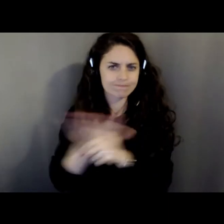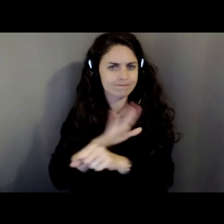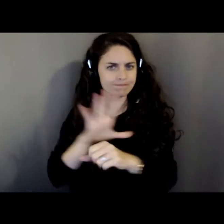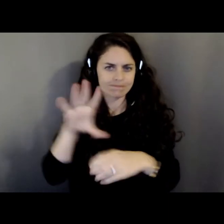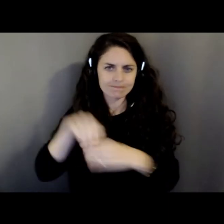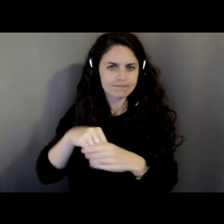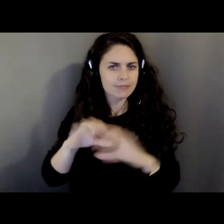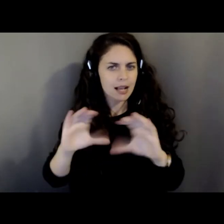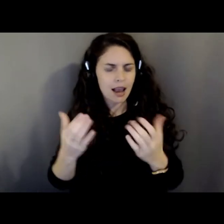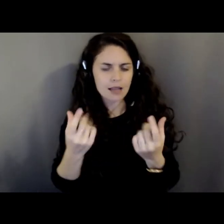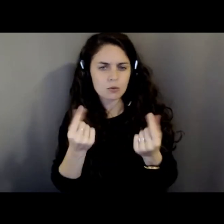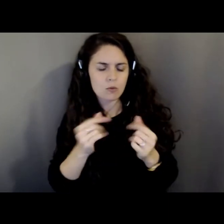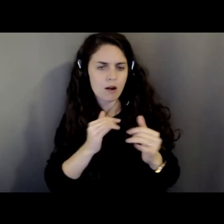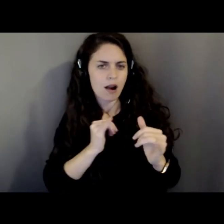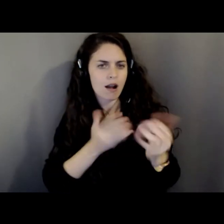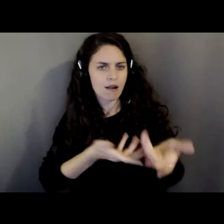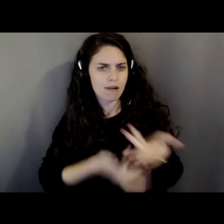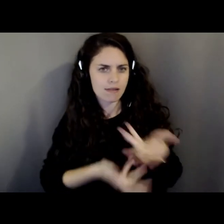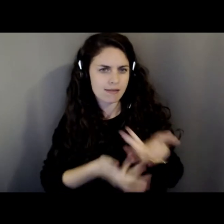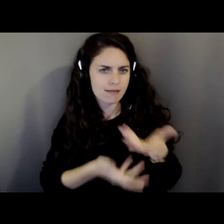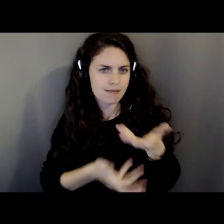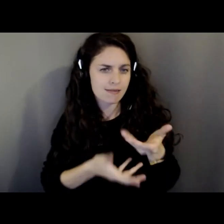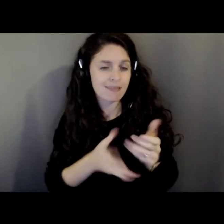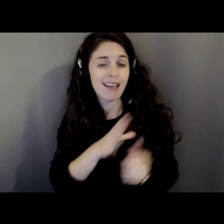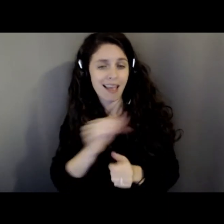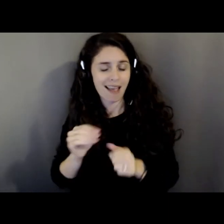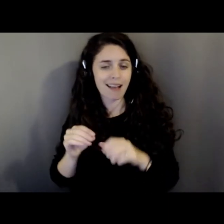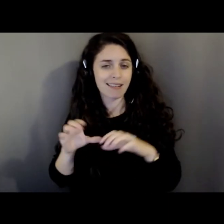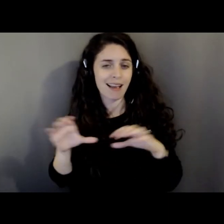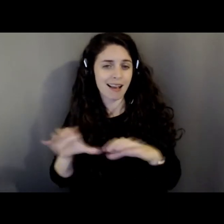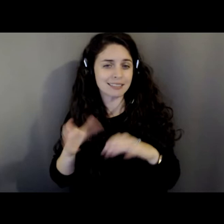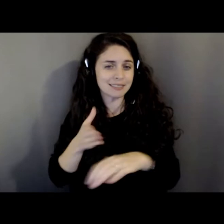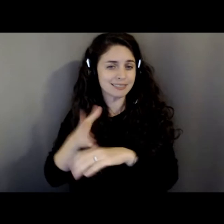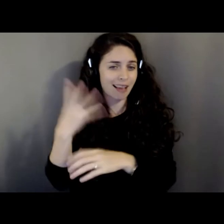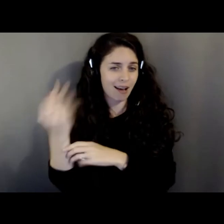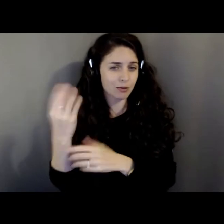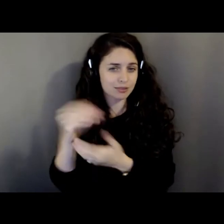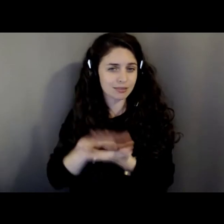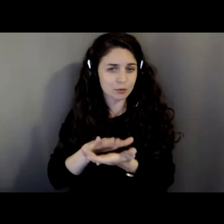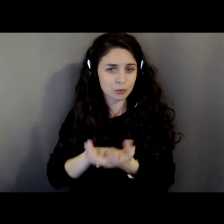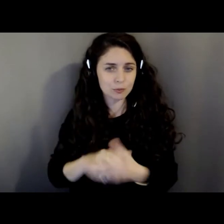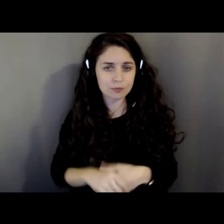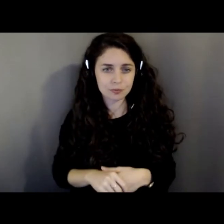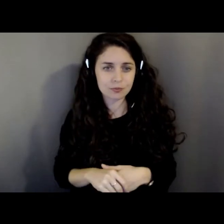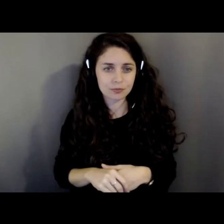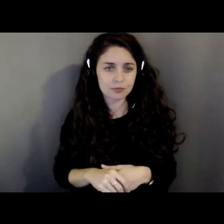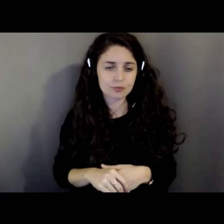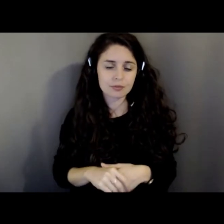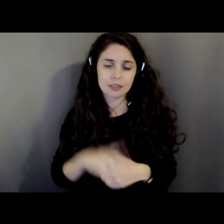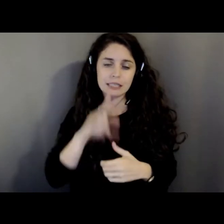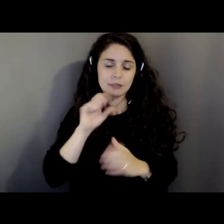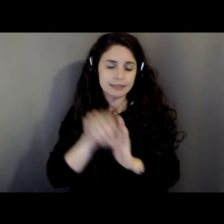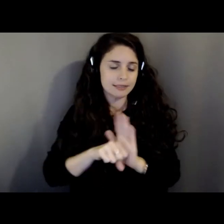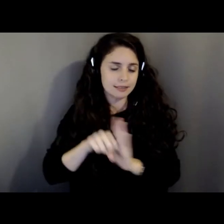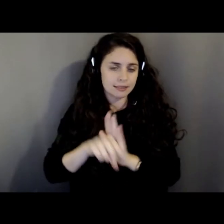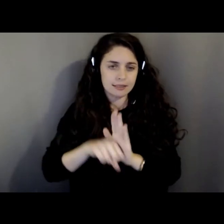and extracurricular activities. We have heard over and over and over, including this past summer,